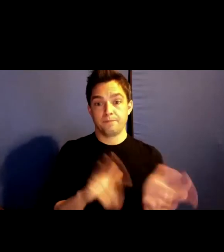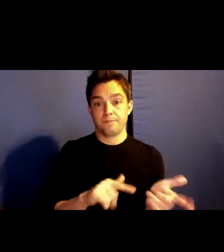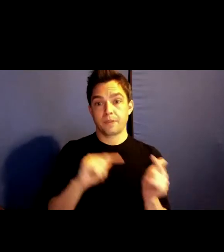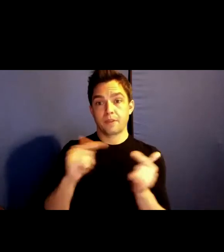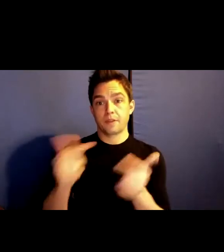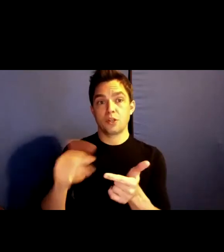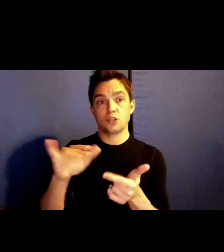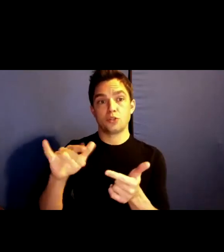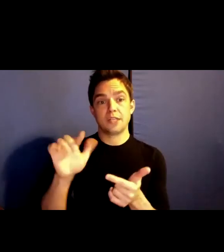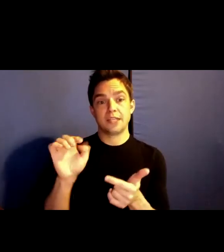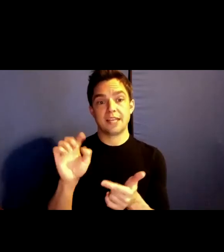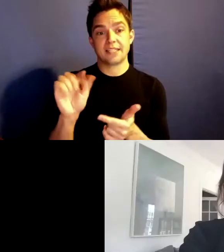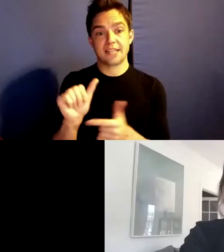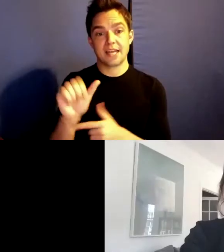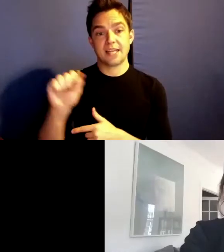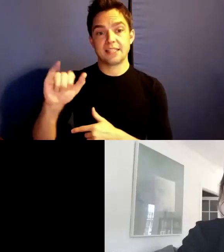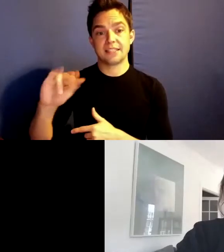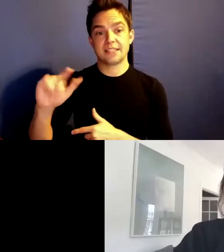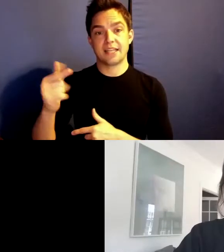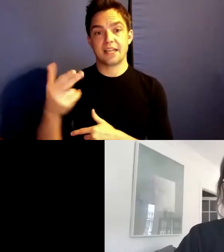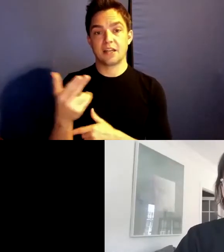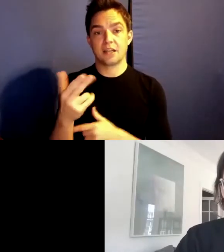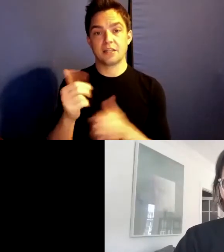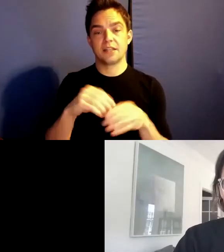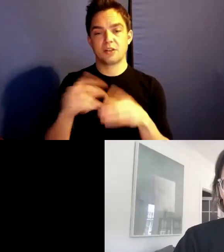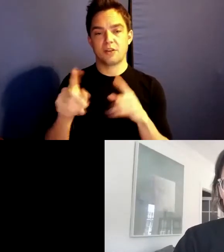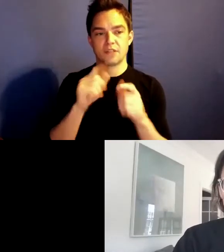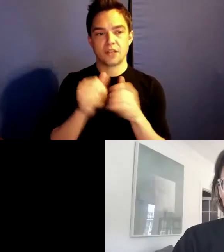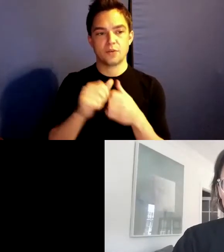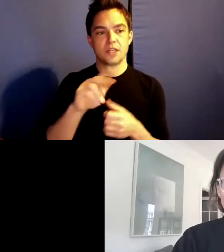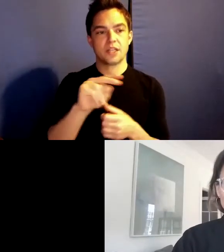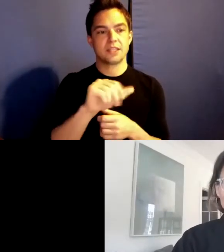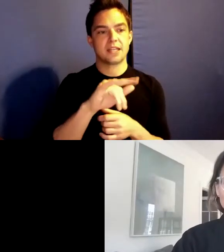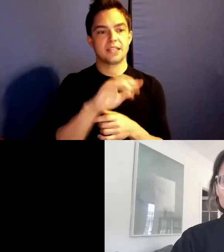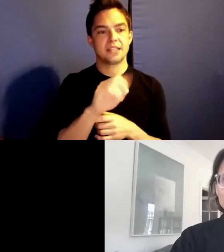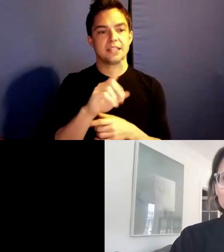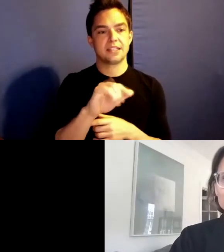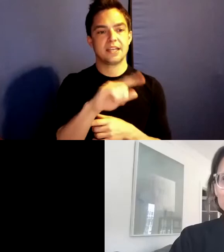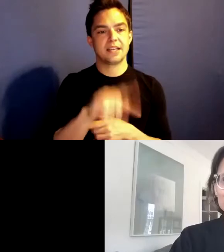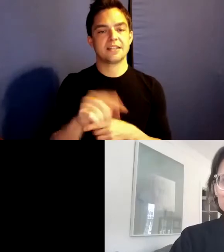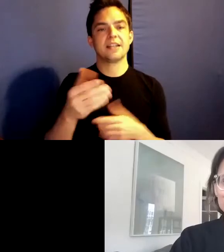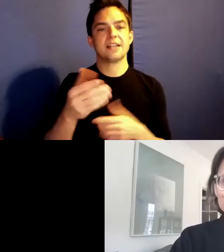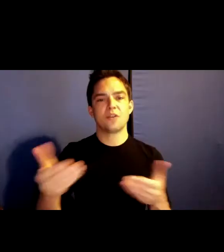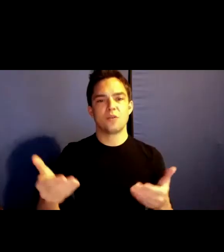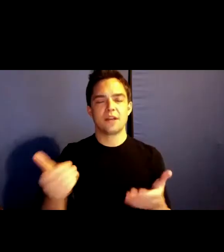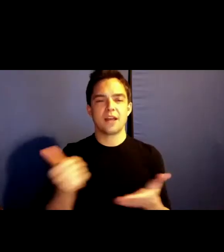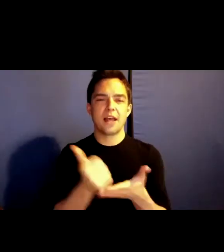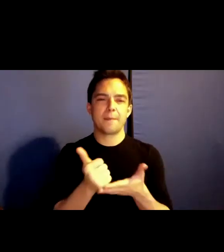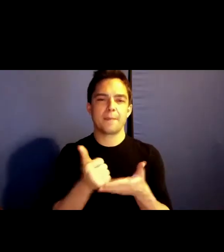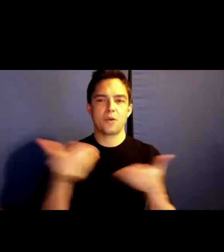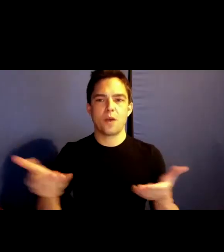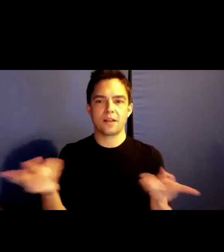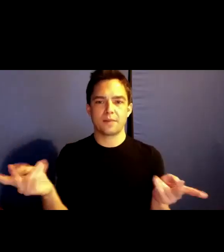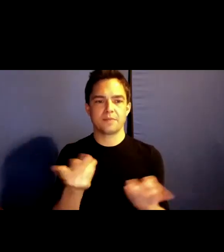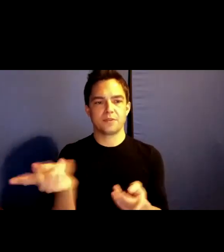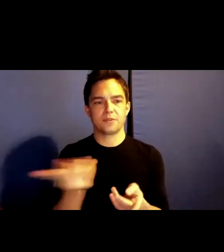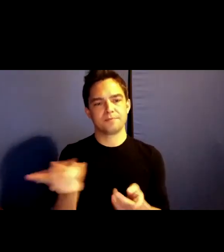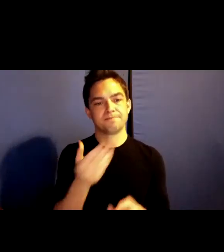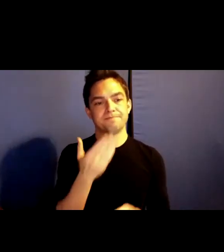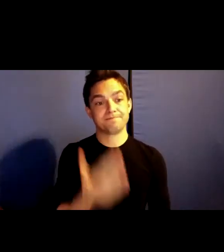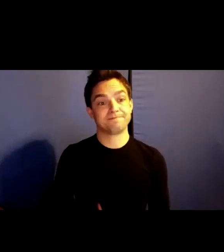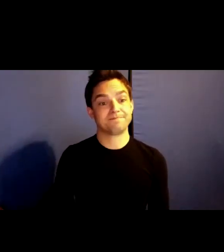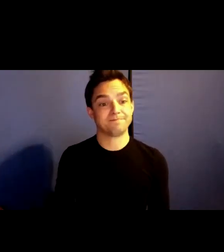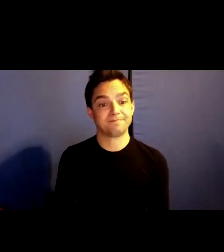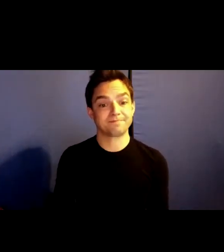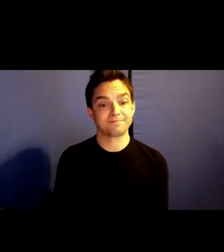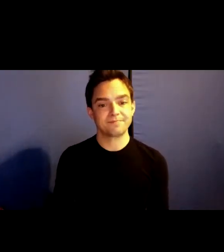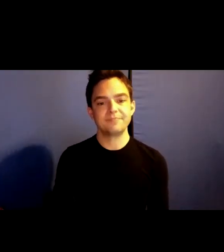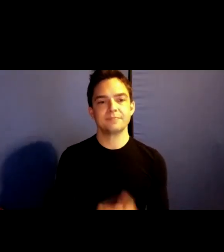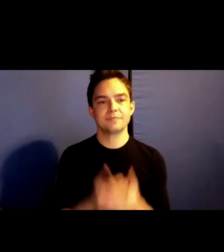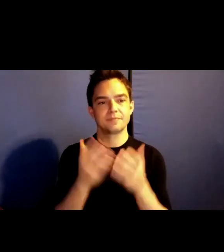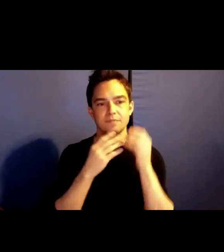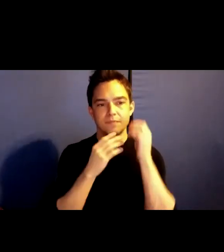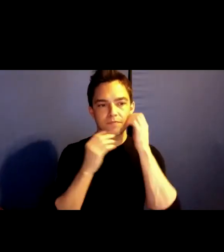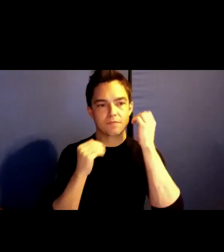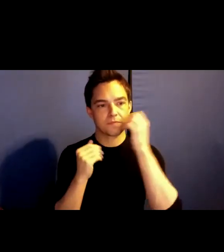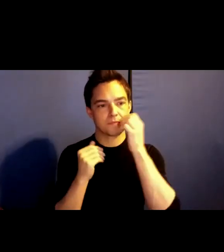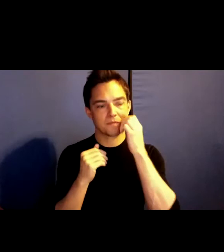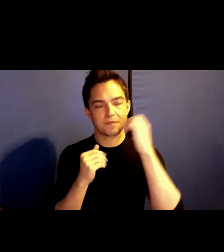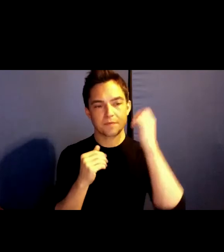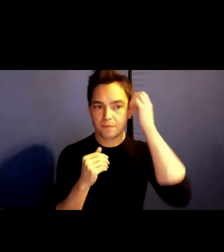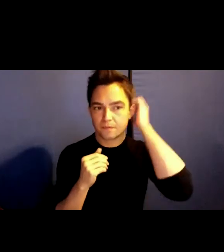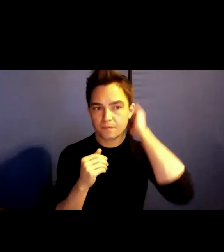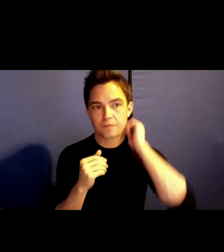Singh in conversation with Natalie Diaz, please join me in welcoming them.